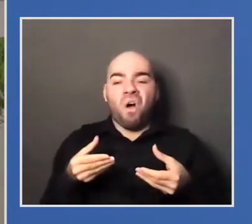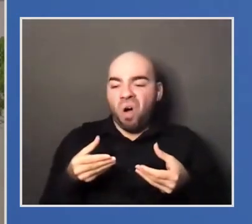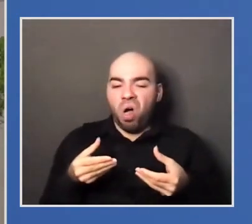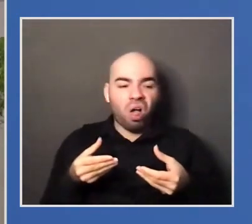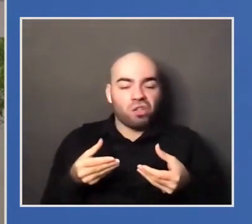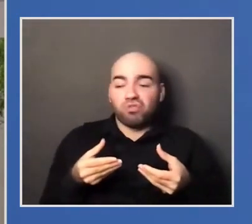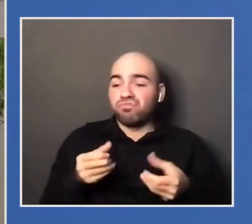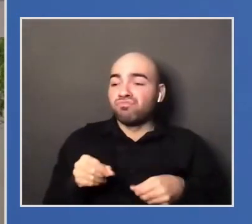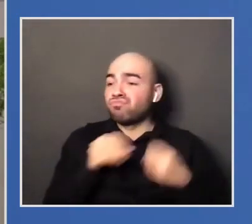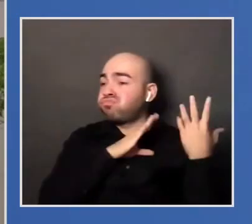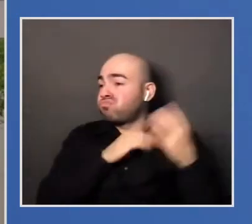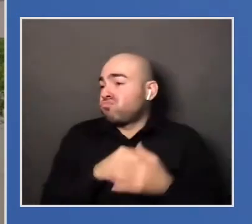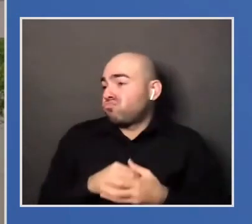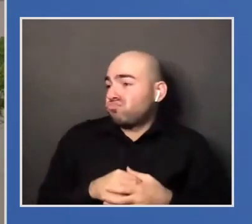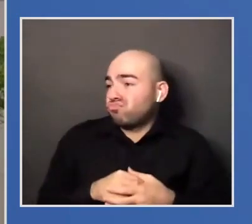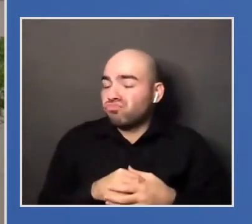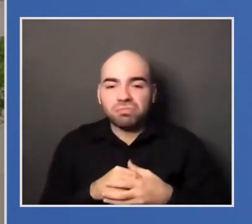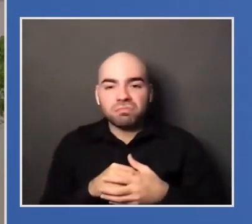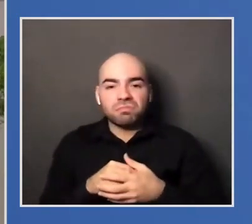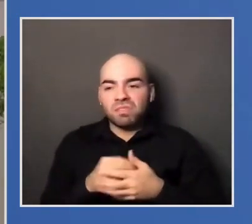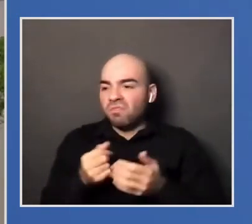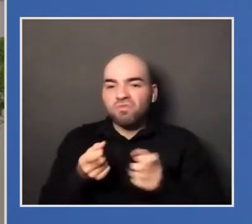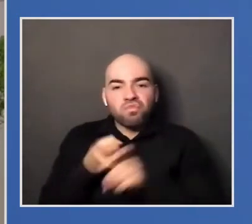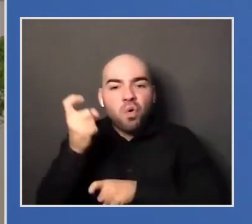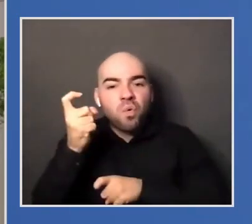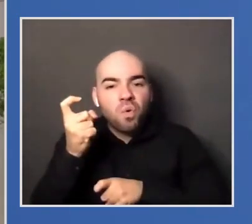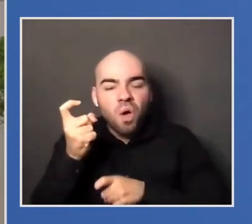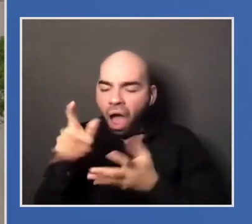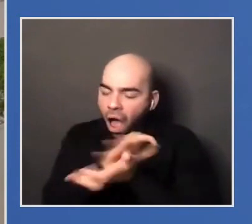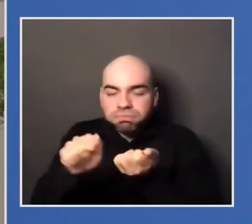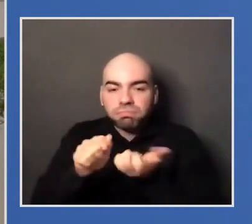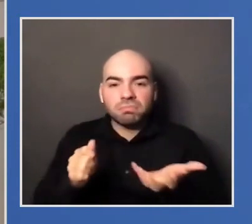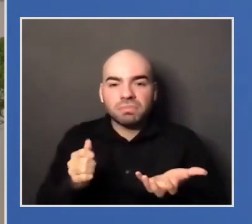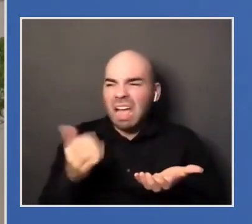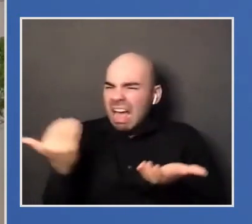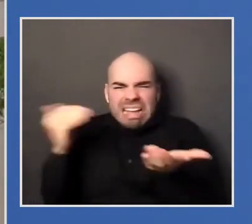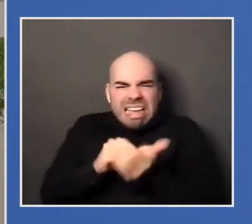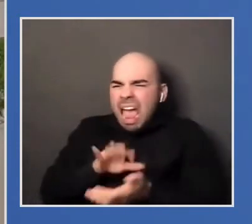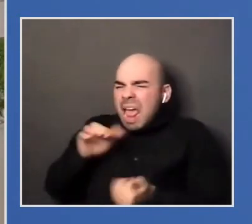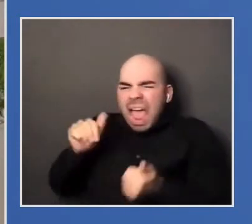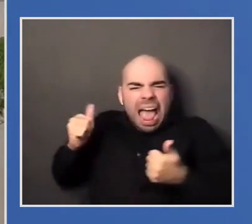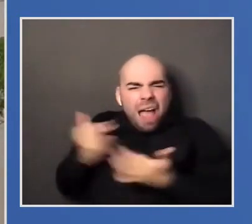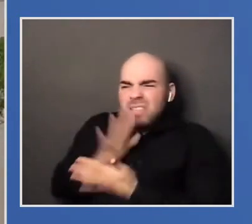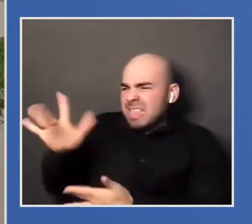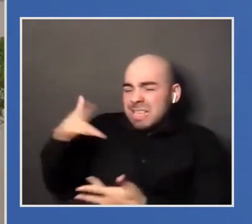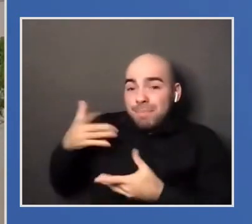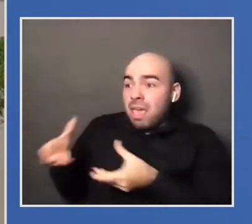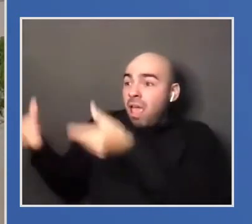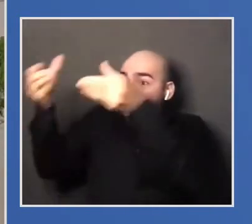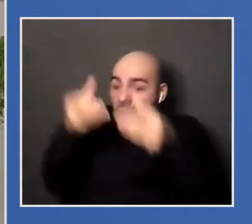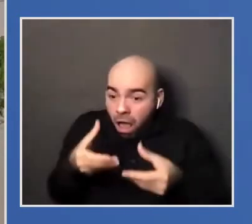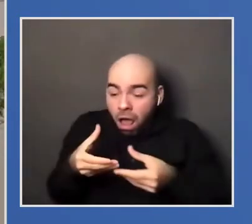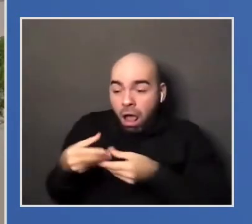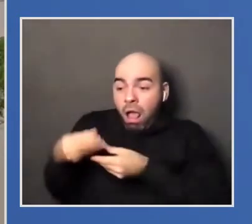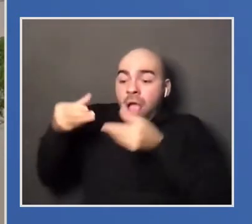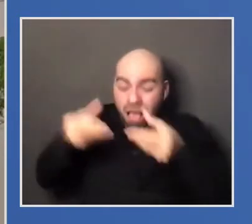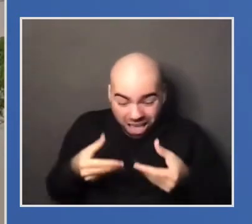A PRESIDENT LIKE TRUMP WHO APPEALS TO OUR FEARS. A PRESIDENT WHO POURS GASOLINE AND EVERY FLAME HE CAN FIND. A PRESIDENT WHO KNOWS THE ONLY WAY HE CAN WIN IS IF HE DIVIDES US ON RACE, NATIONALITY,